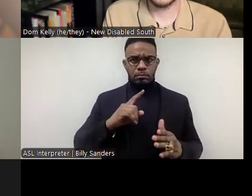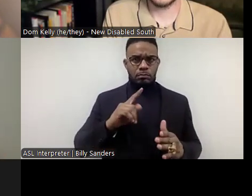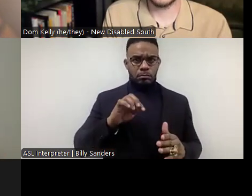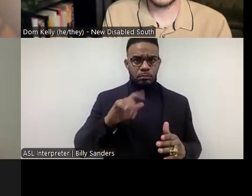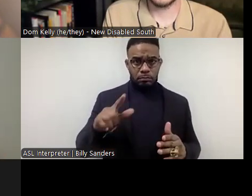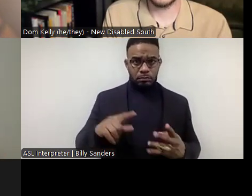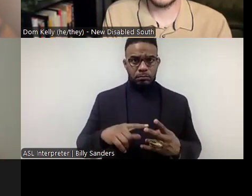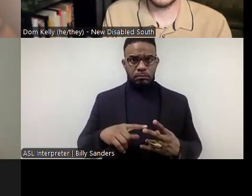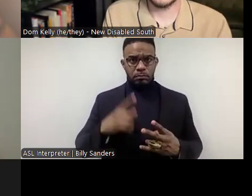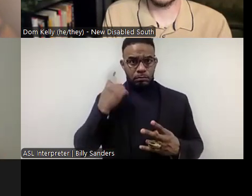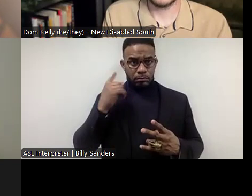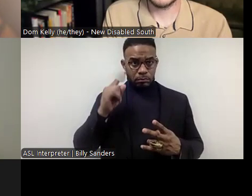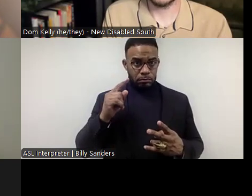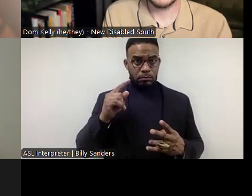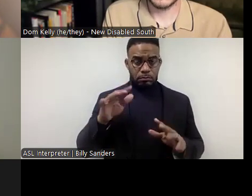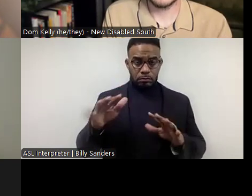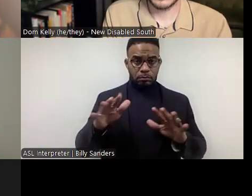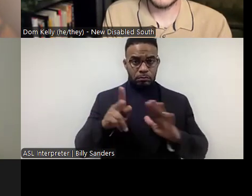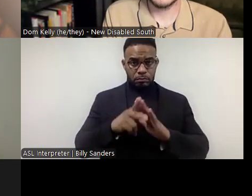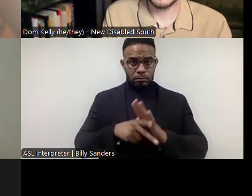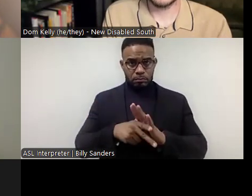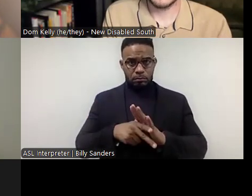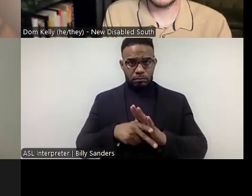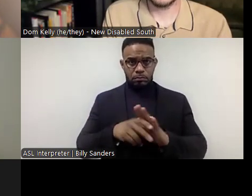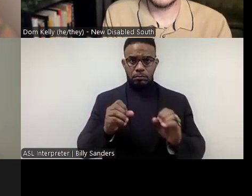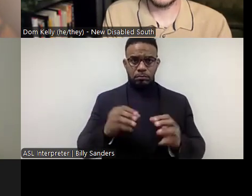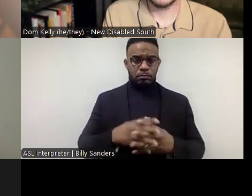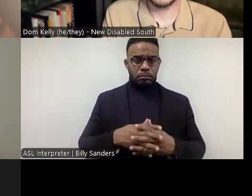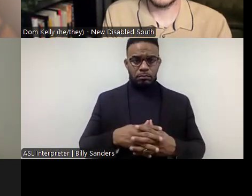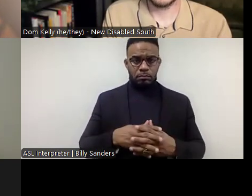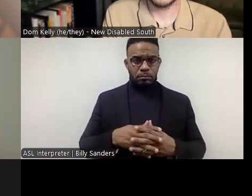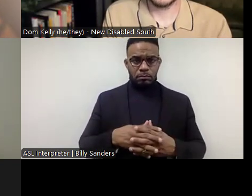value the community organizing in a sense of it being a tool